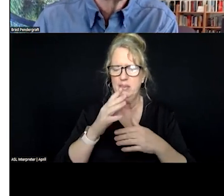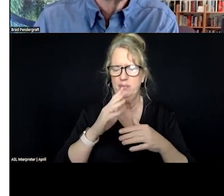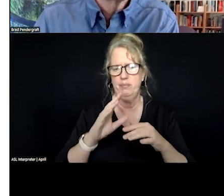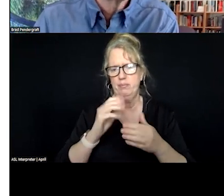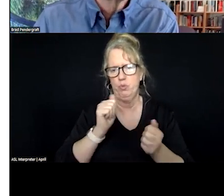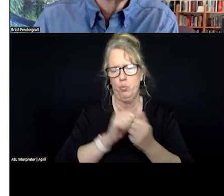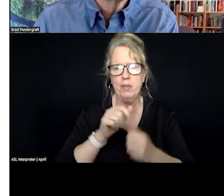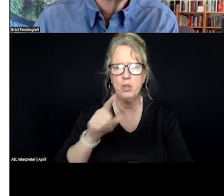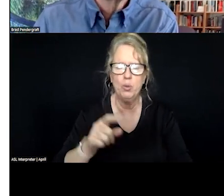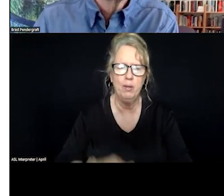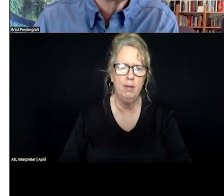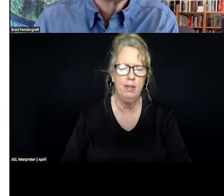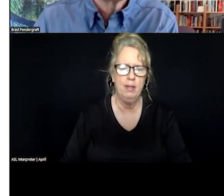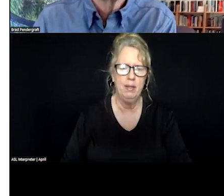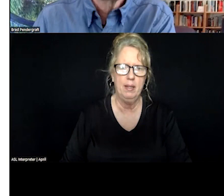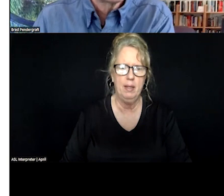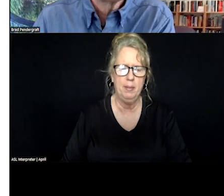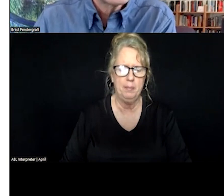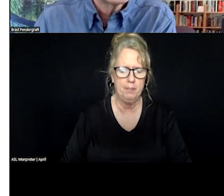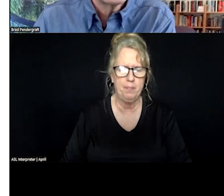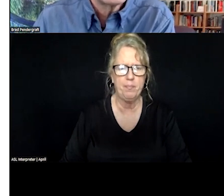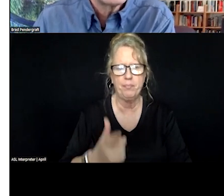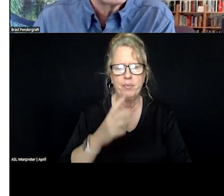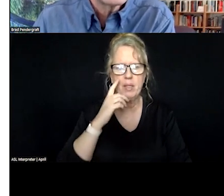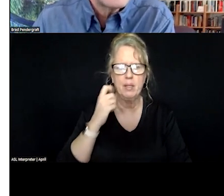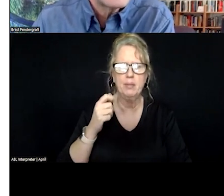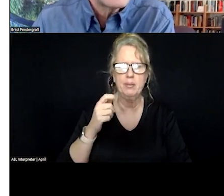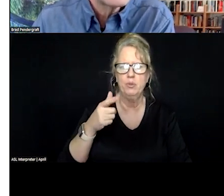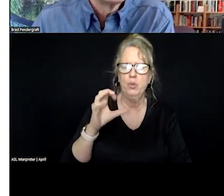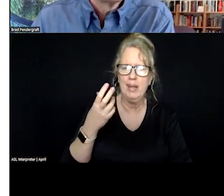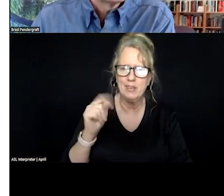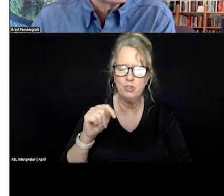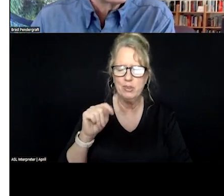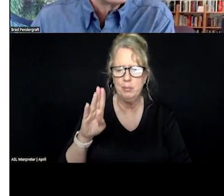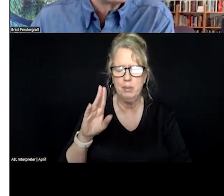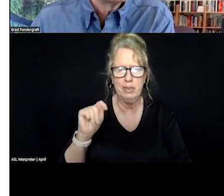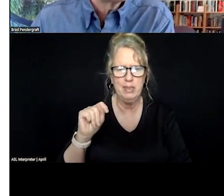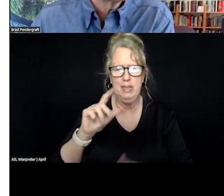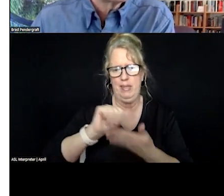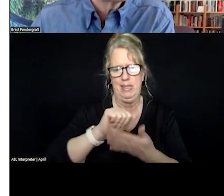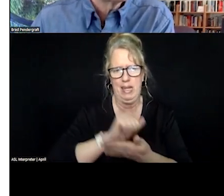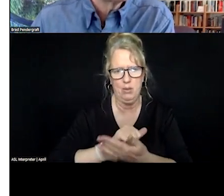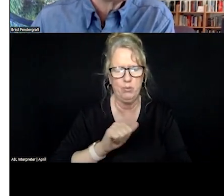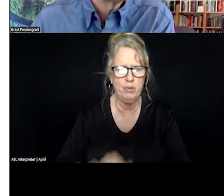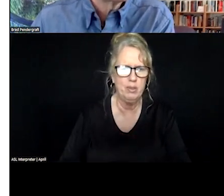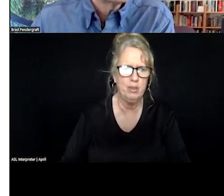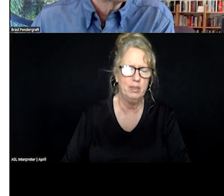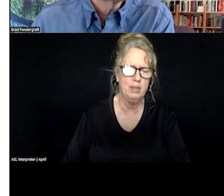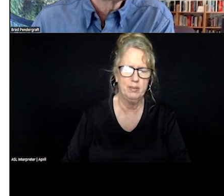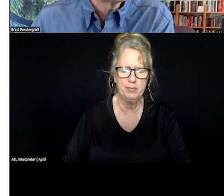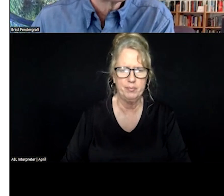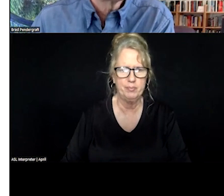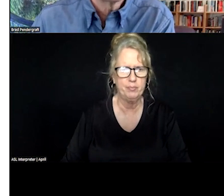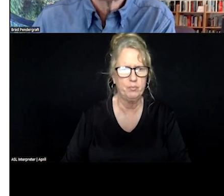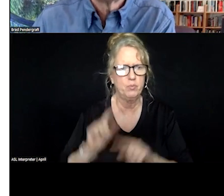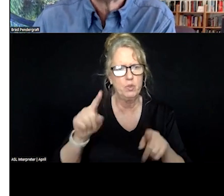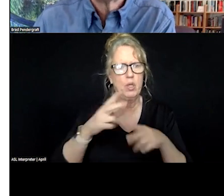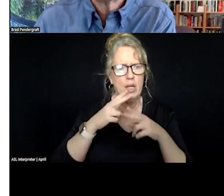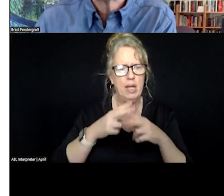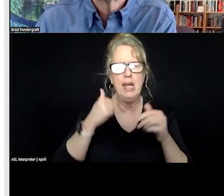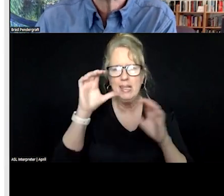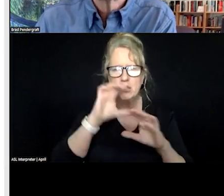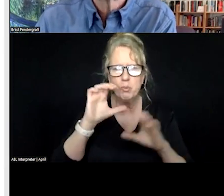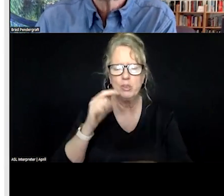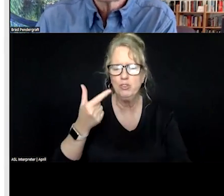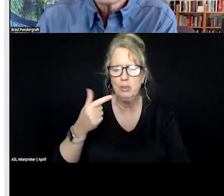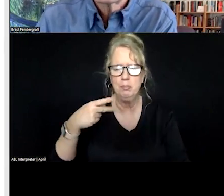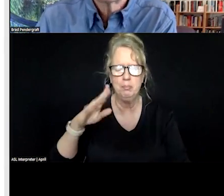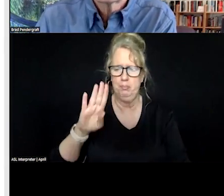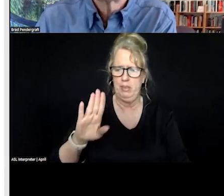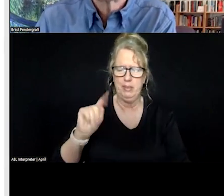ASSUMING THAT YOU HAVE A CHATGPT ACCOUNT, YOU GO TO EXPLORE GPT,